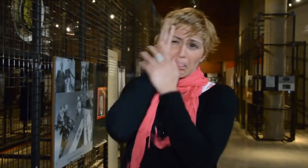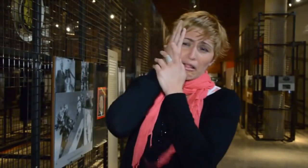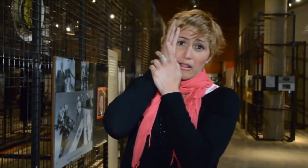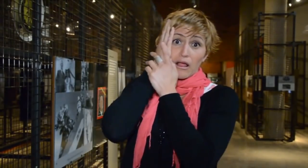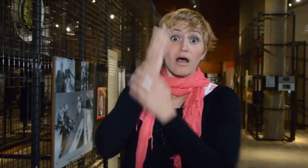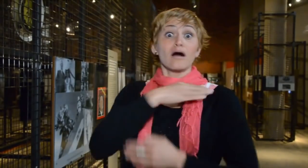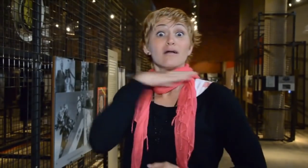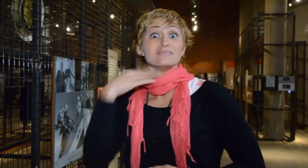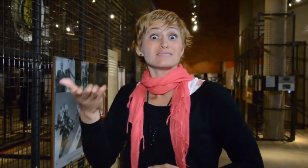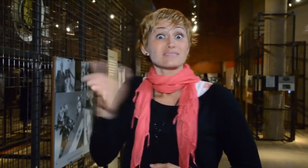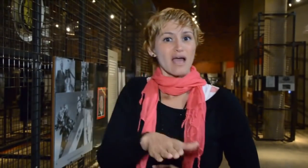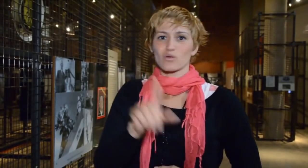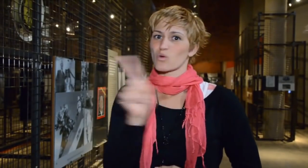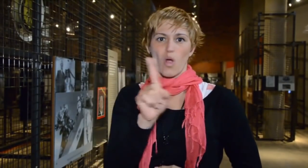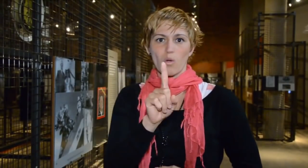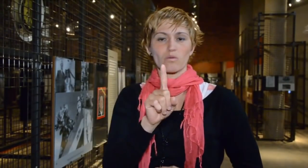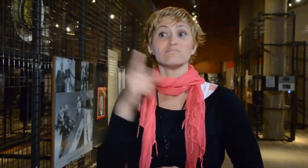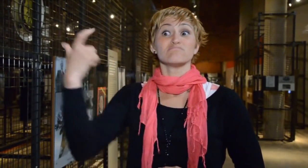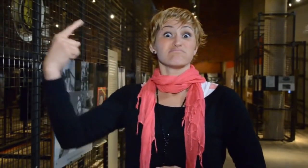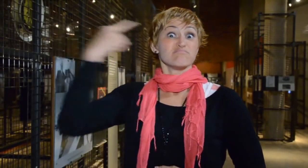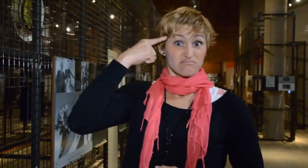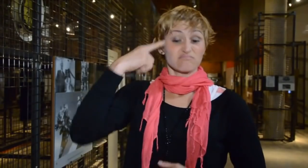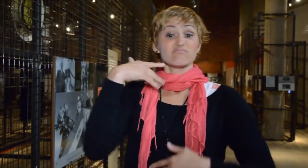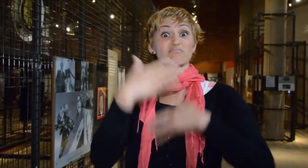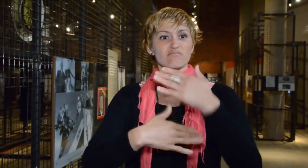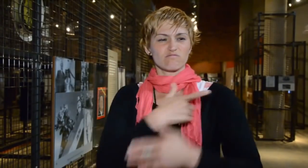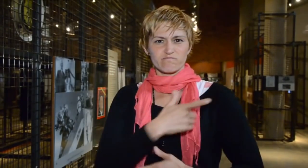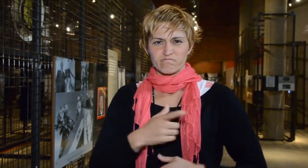There was an attempted failed assassination on the